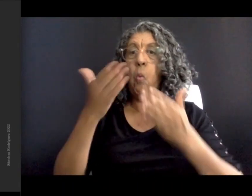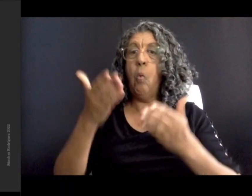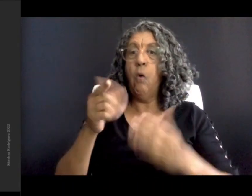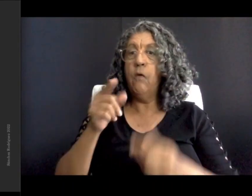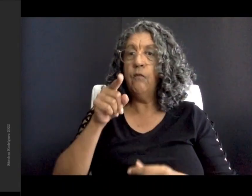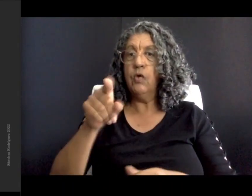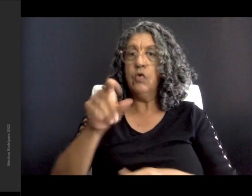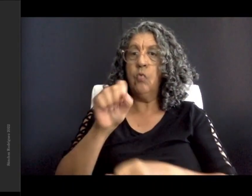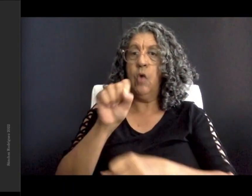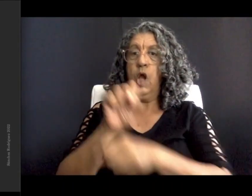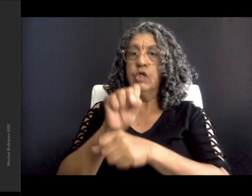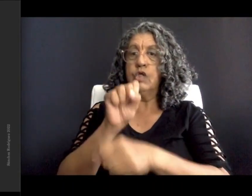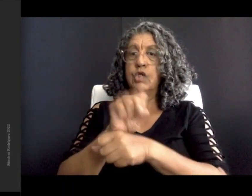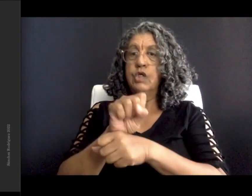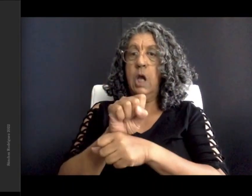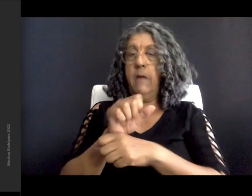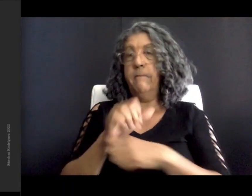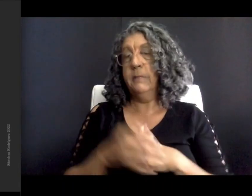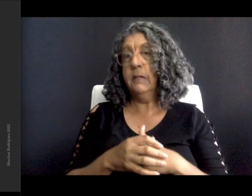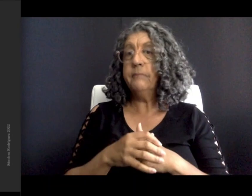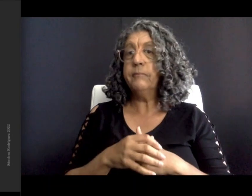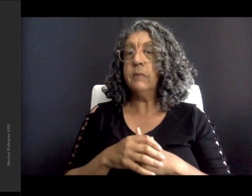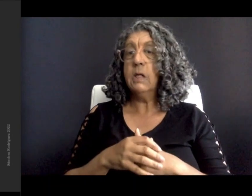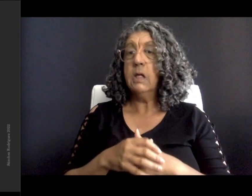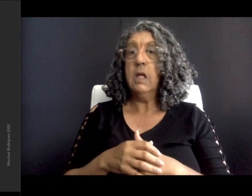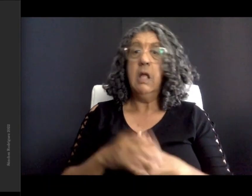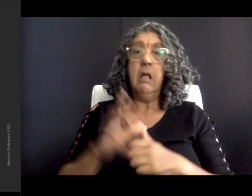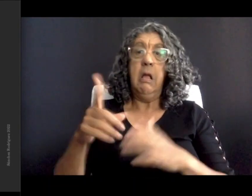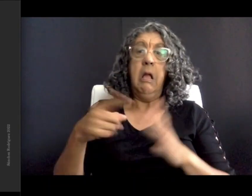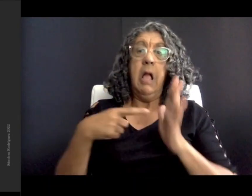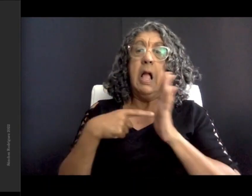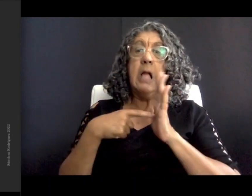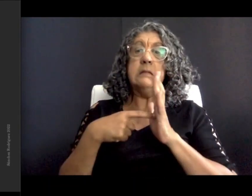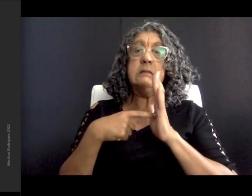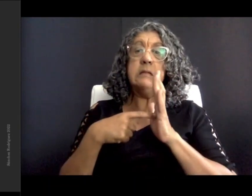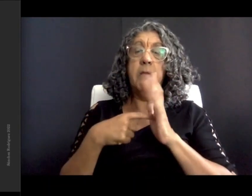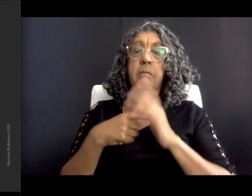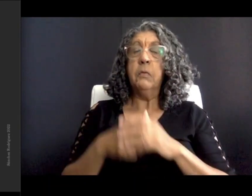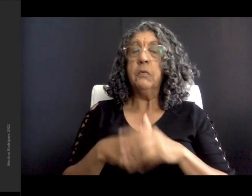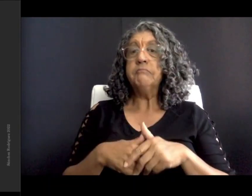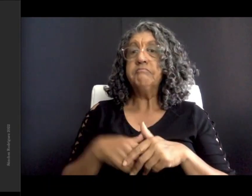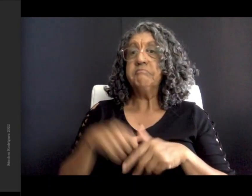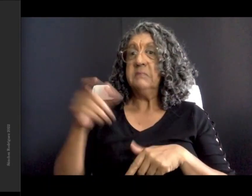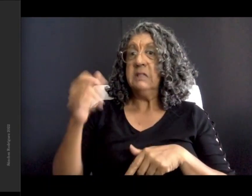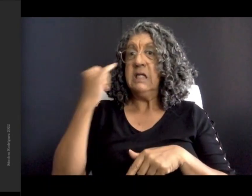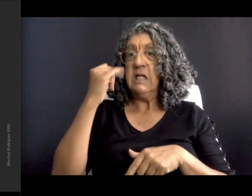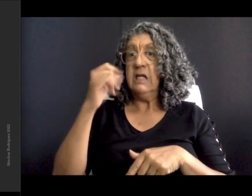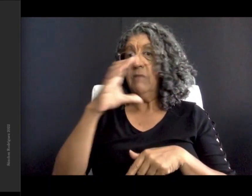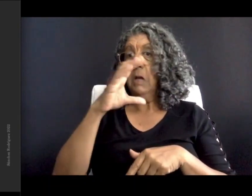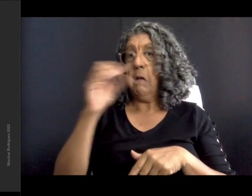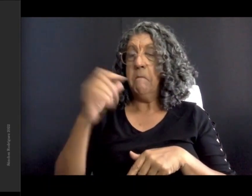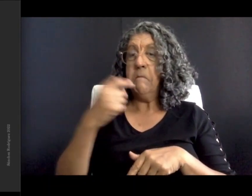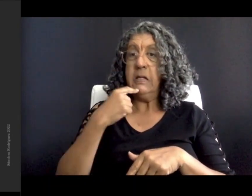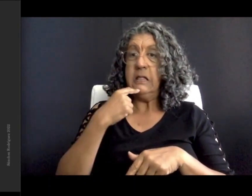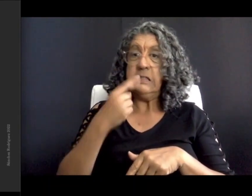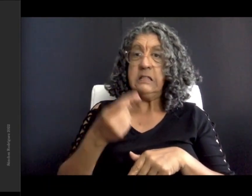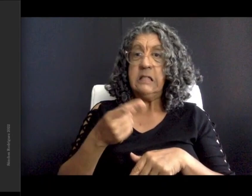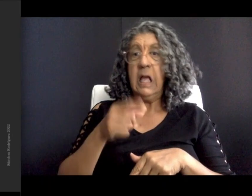so the company will offer you a job. So here's an example, if a company says